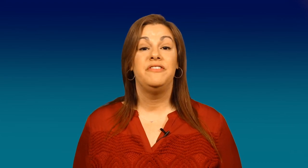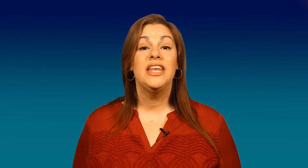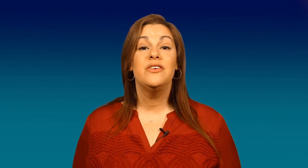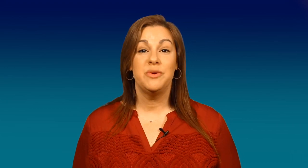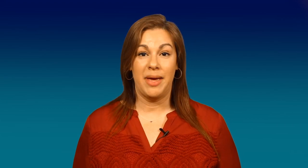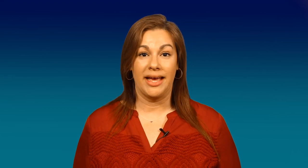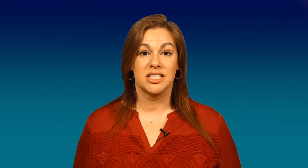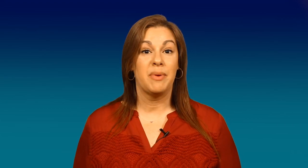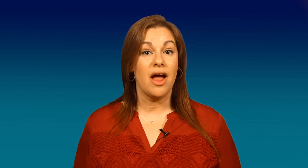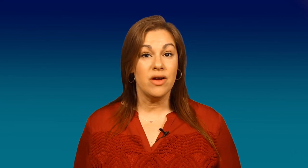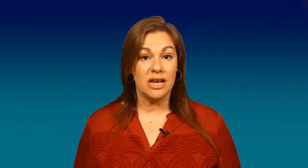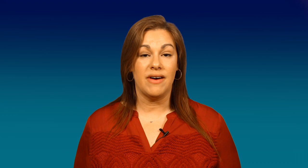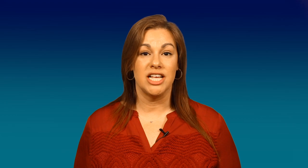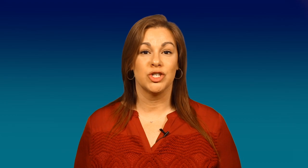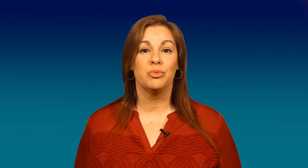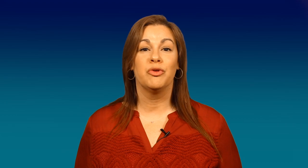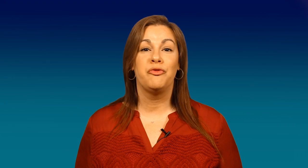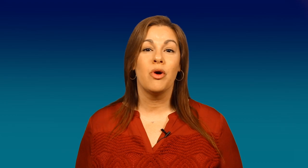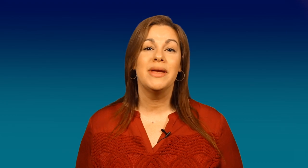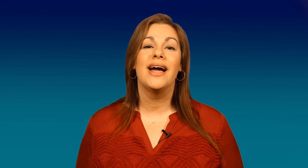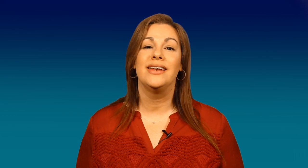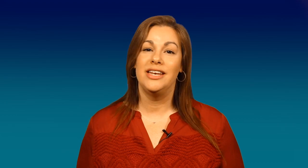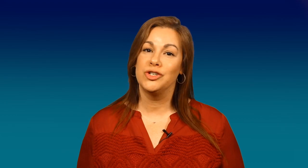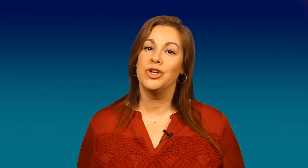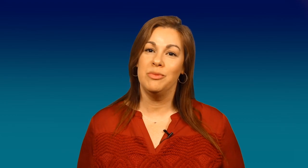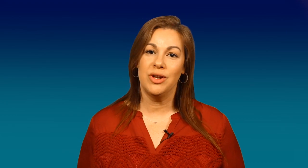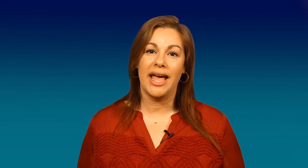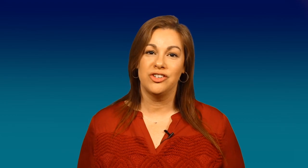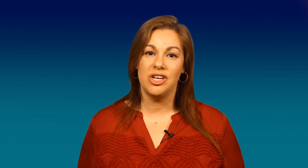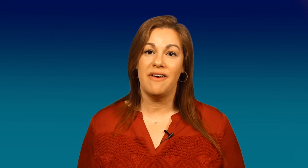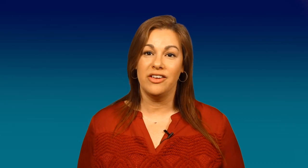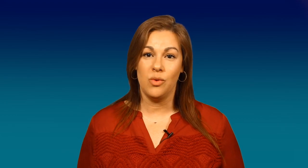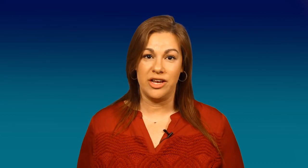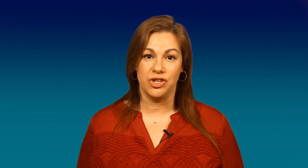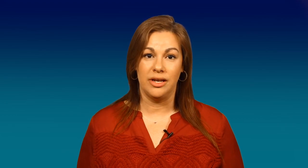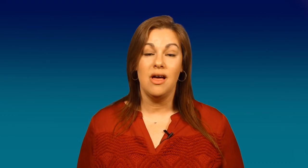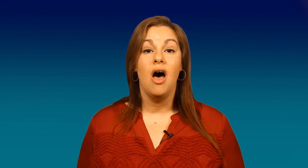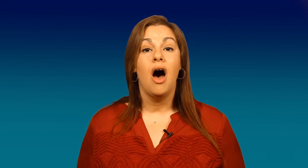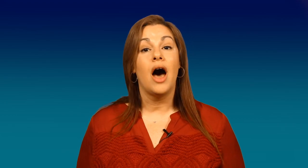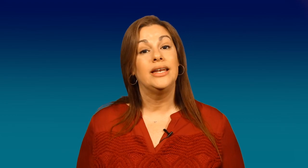depicts a Parent Advisor performing an initial Communication Evaluation on an